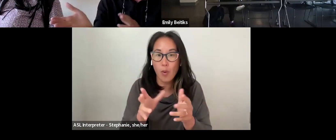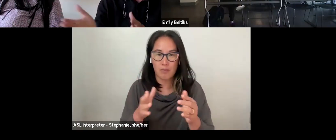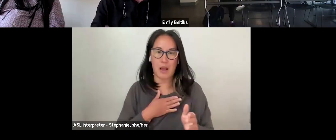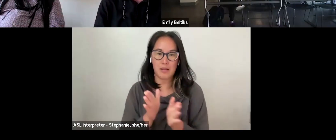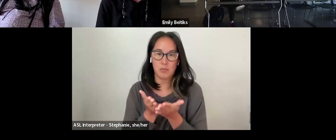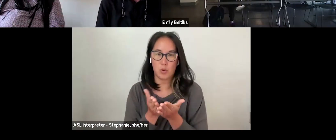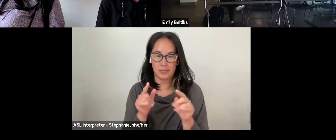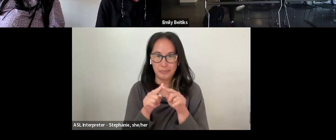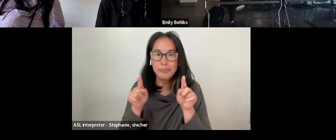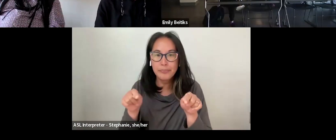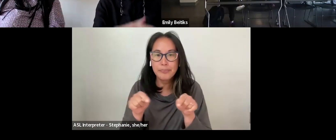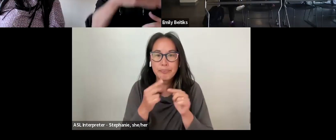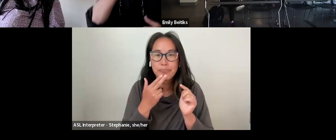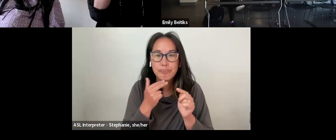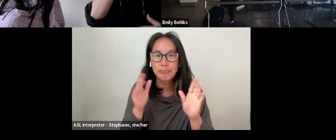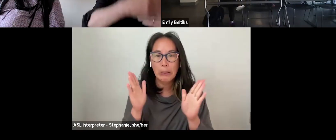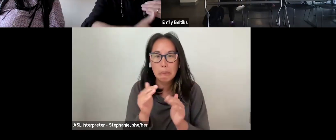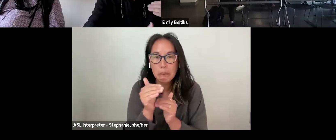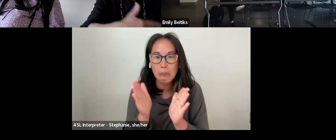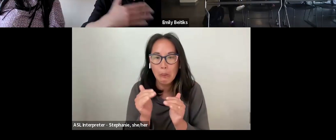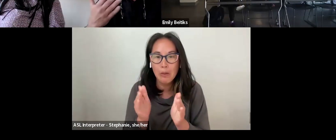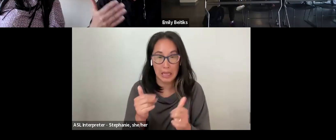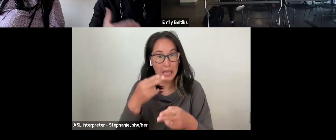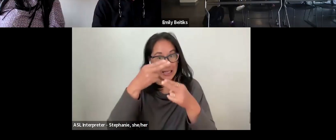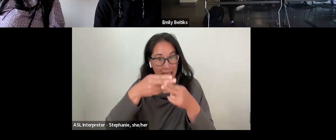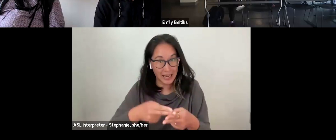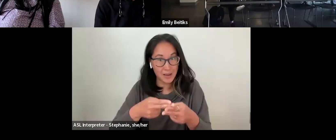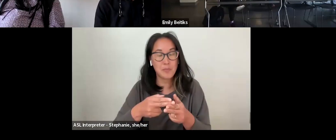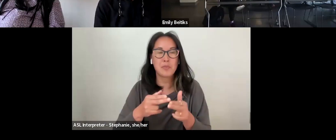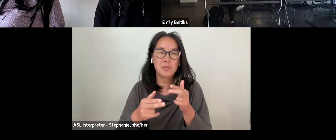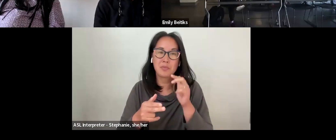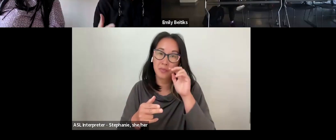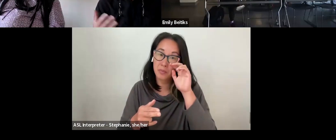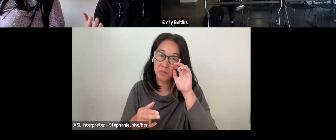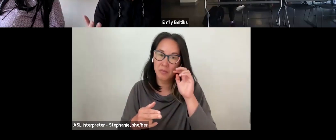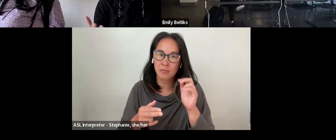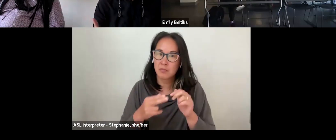Maybe about twice the size. And it has the names of -- it says,